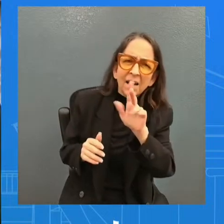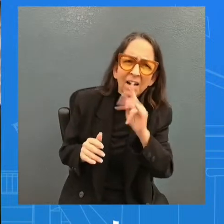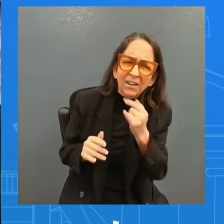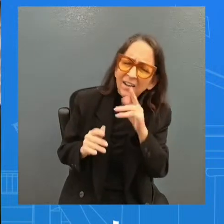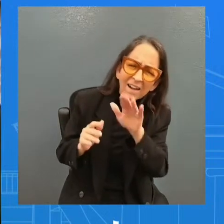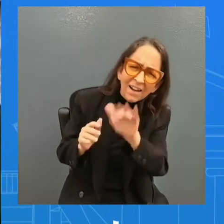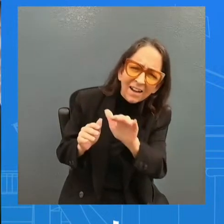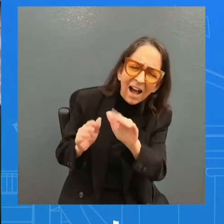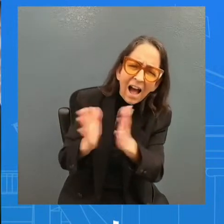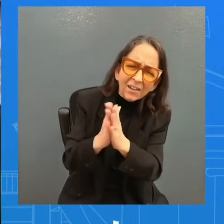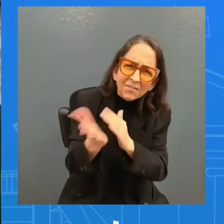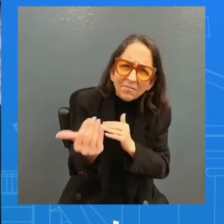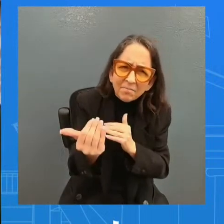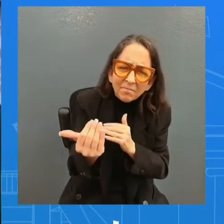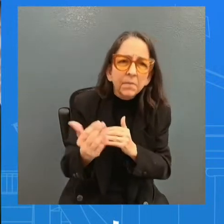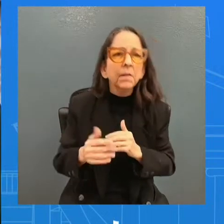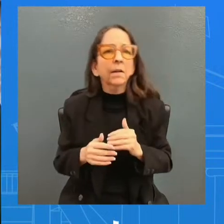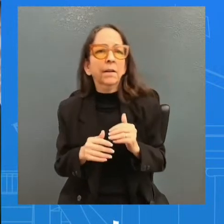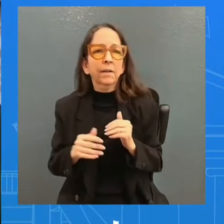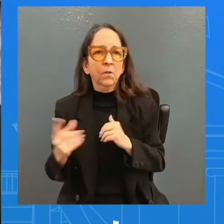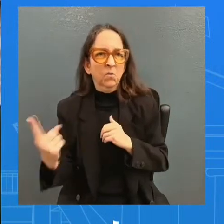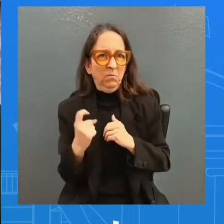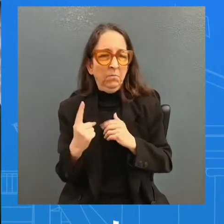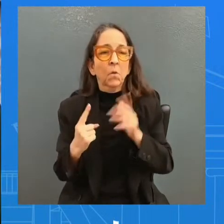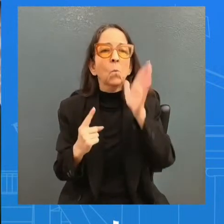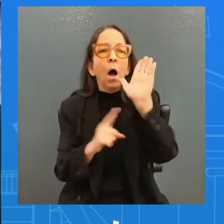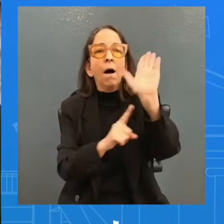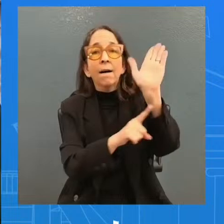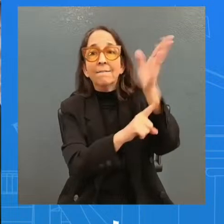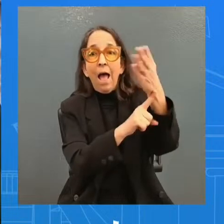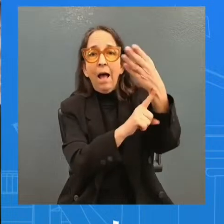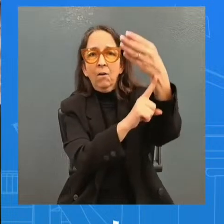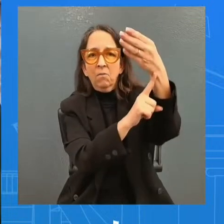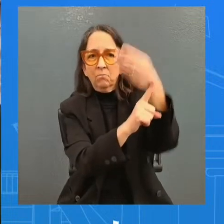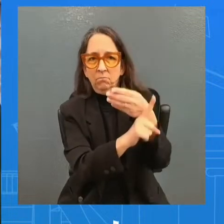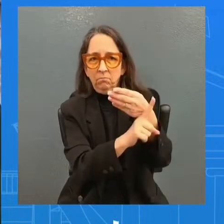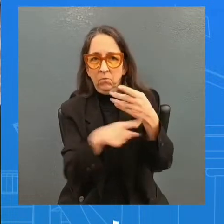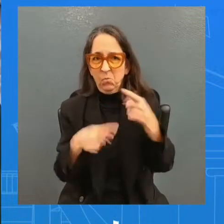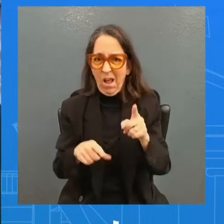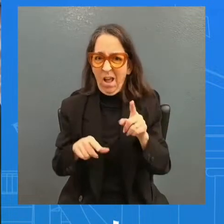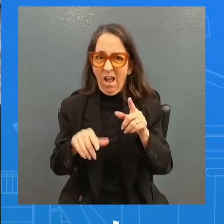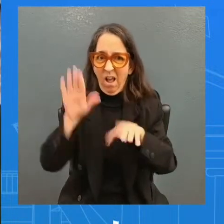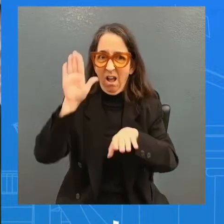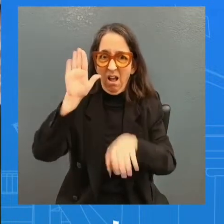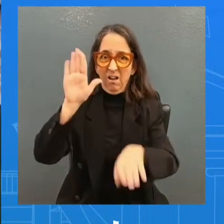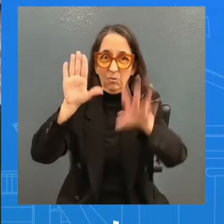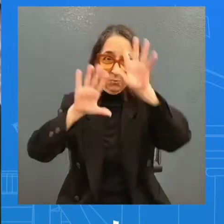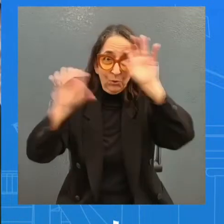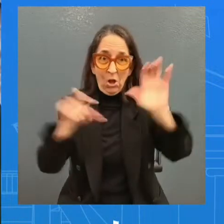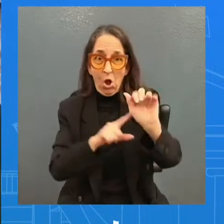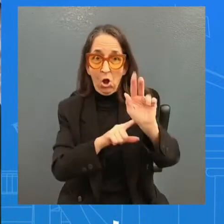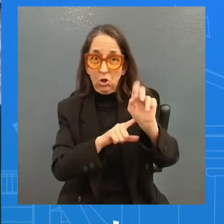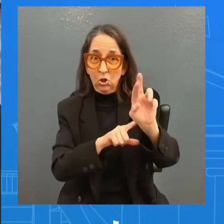at the time of the inauguration, and President Trump seems to be taking issue with that. Is that a decision that the White House